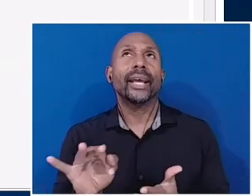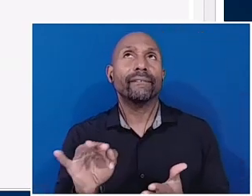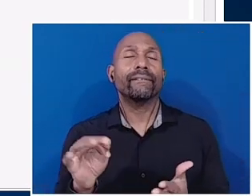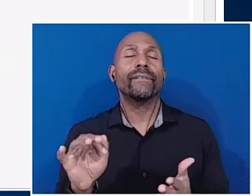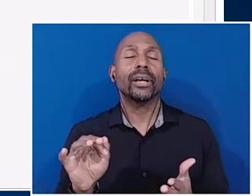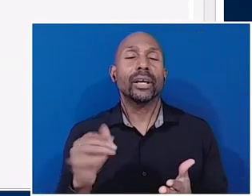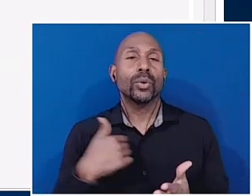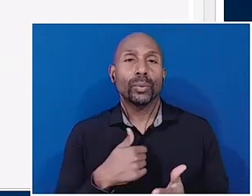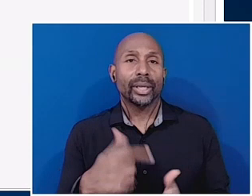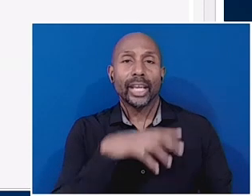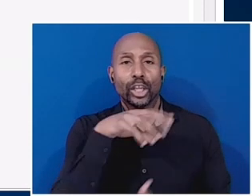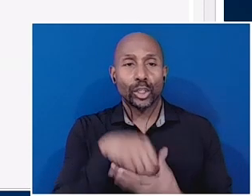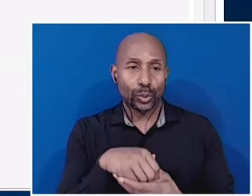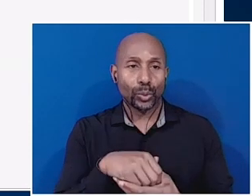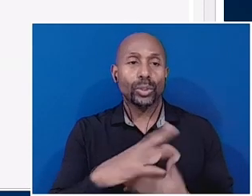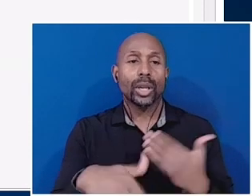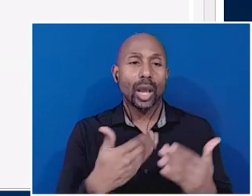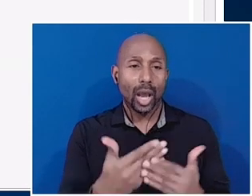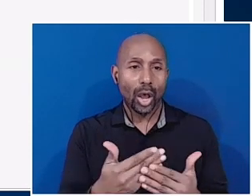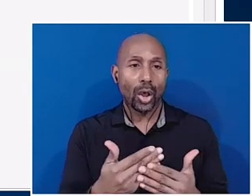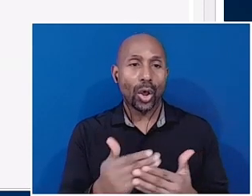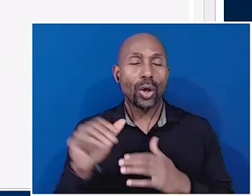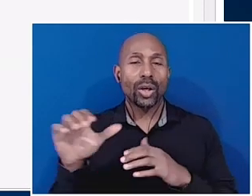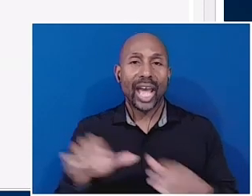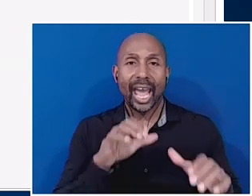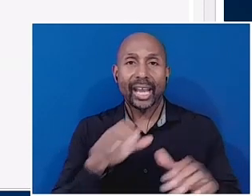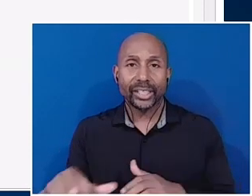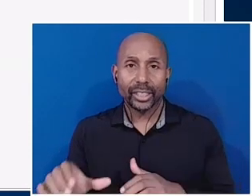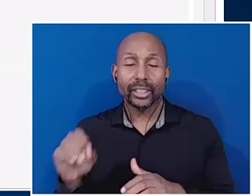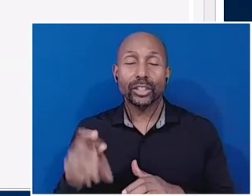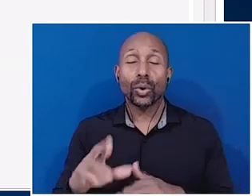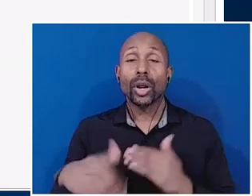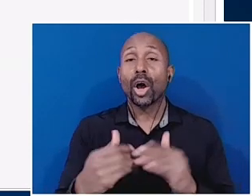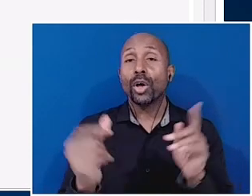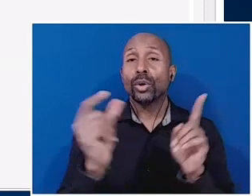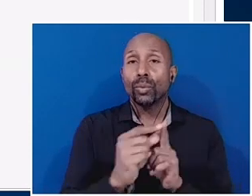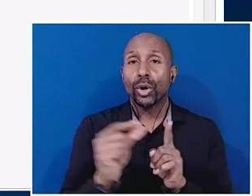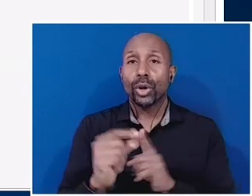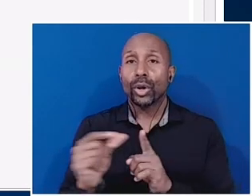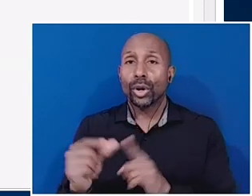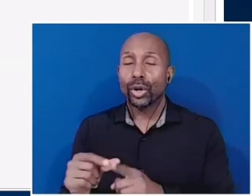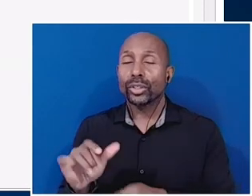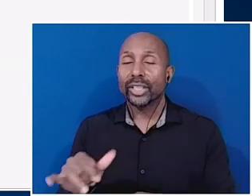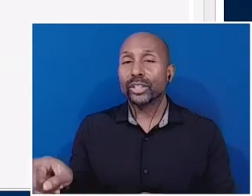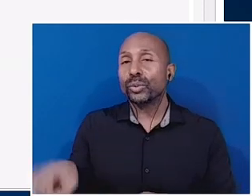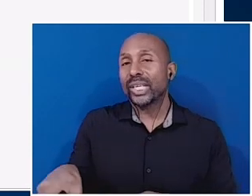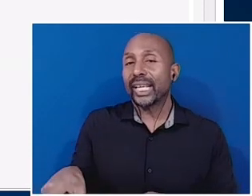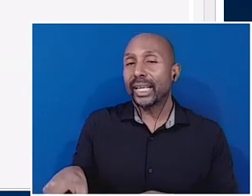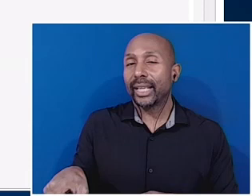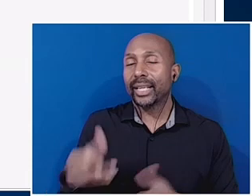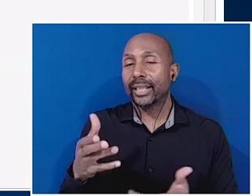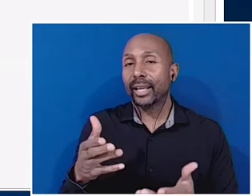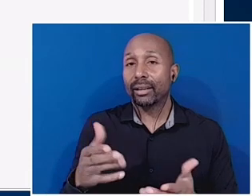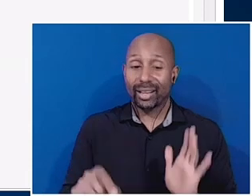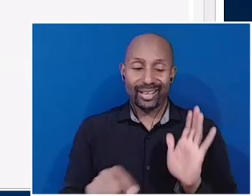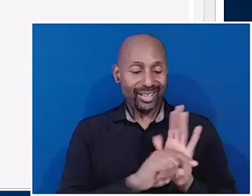all of the actions or all of the words that you need to include there because negative action isn't really a term that